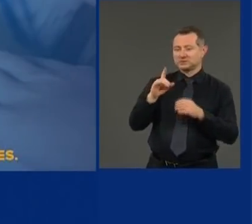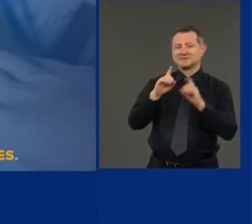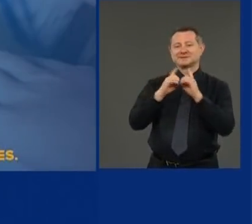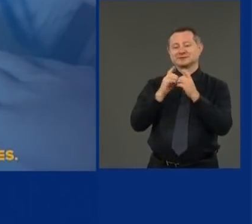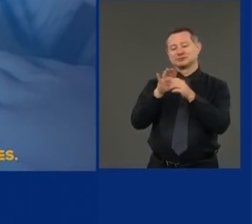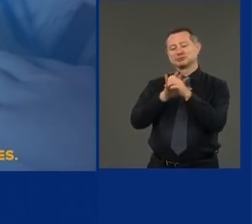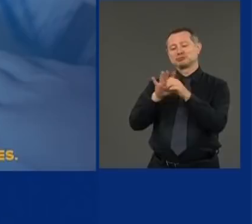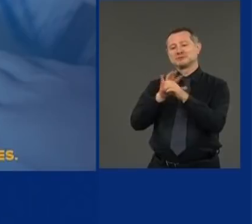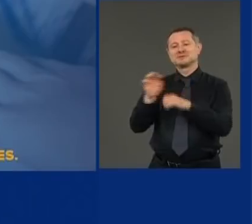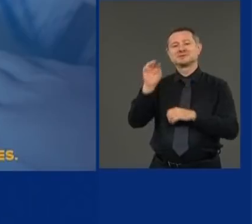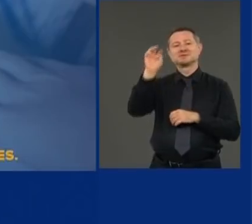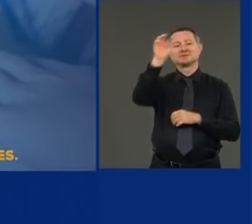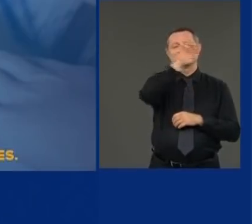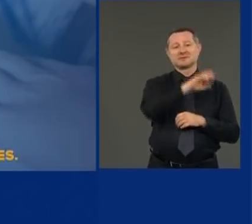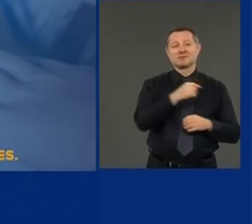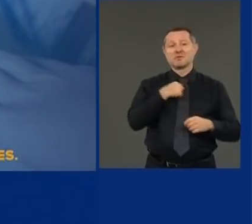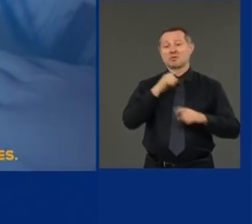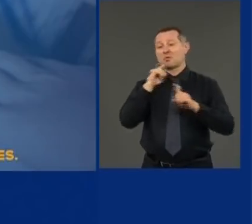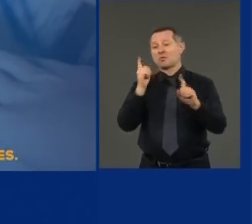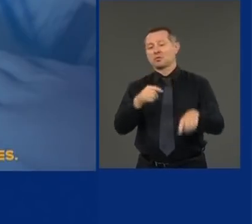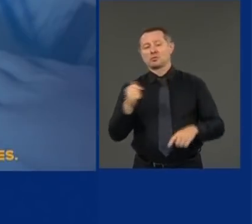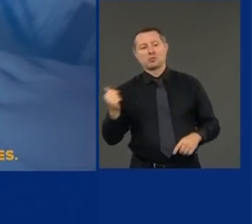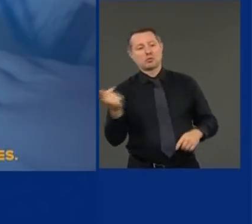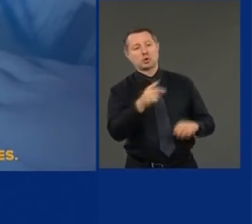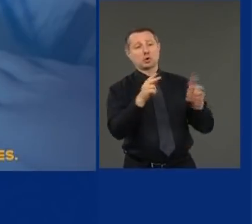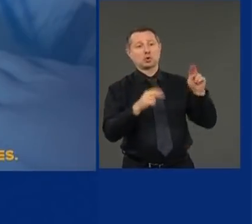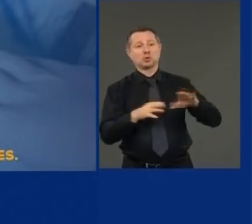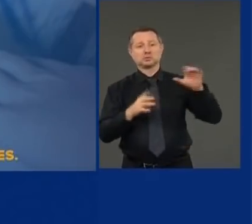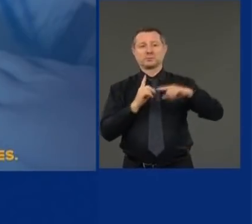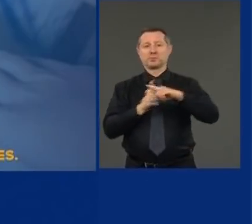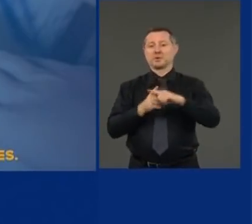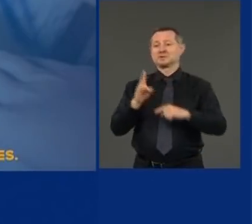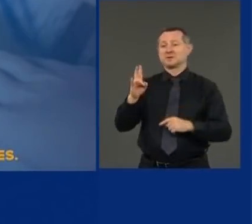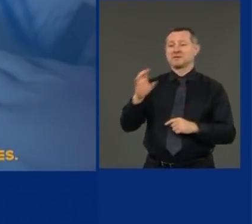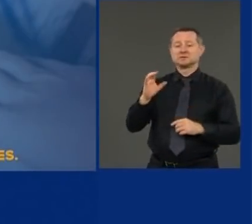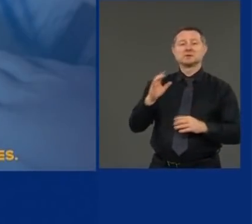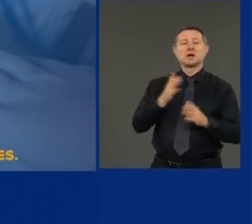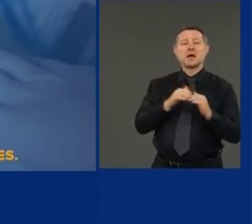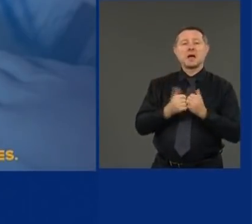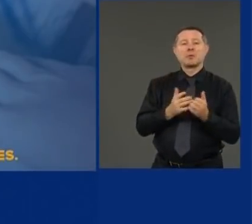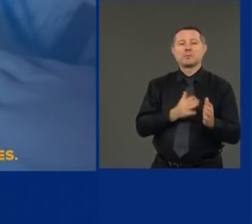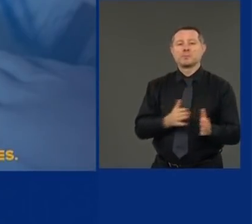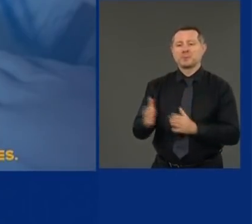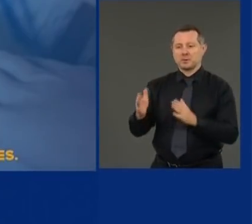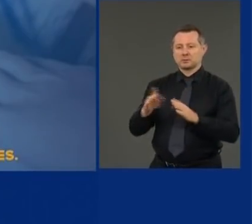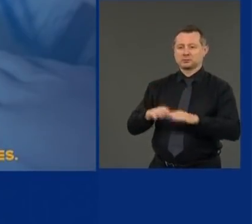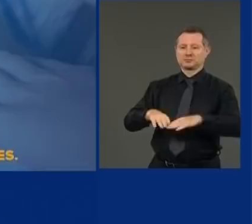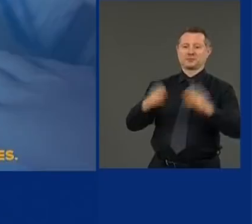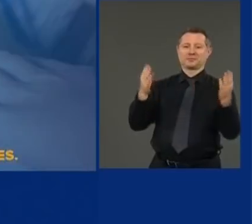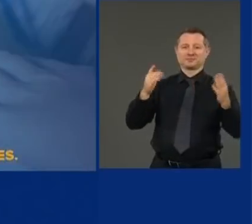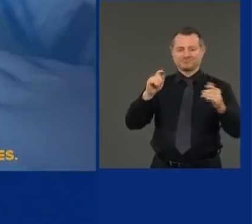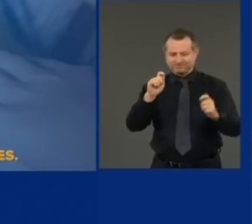THERE IS NO CONFUSION. THERE'S 700 SCHOOL DISTRICTS IN THE STATE, THE STATE HAS DIRECTED ALL 700 SCHOOL